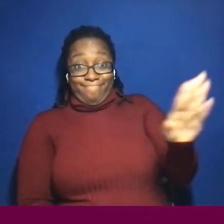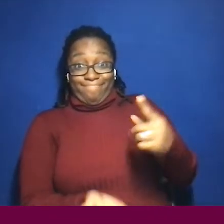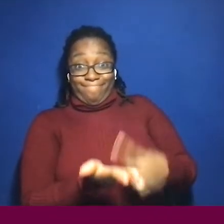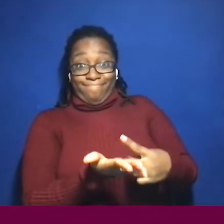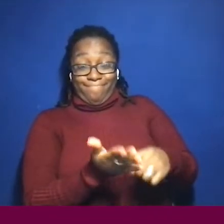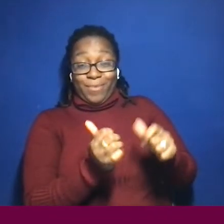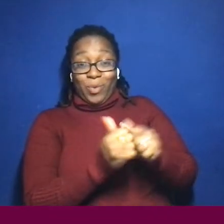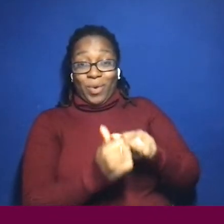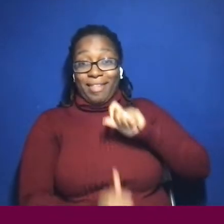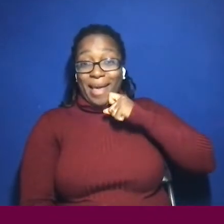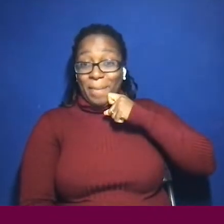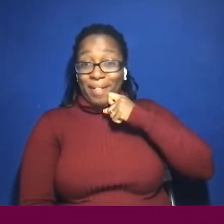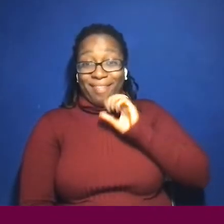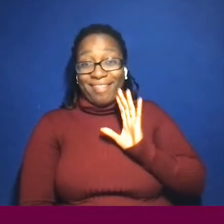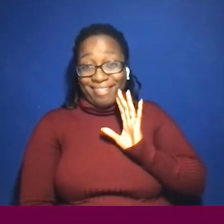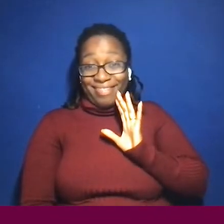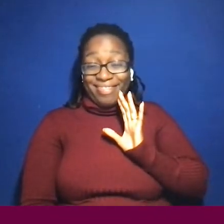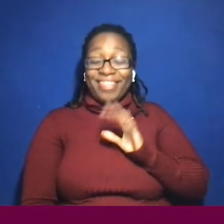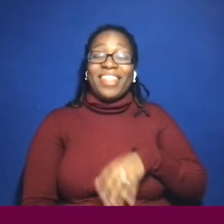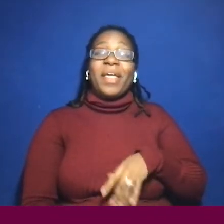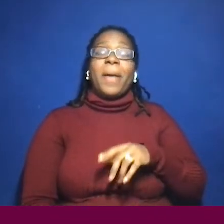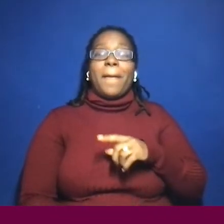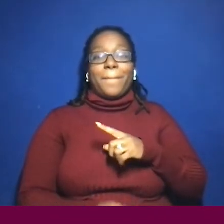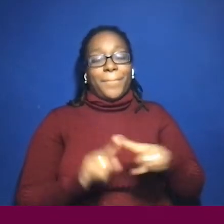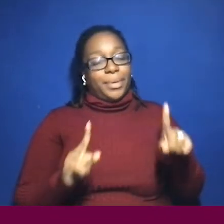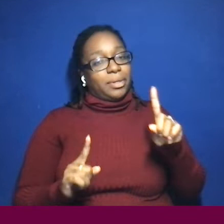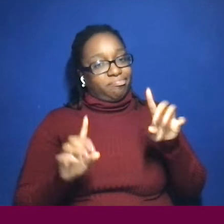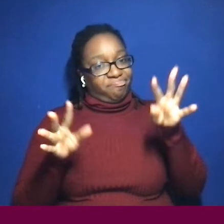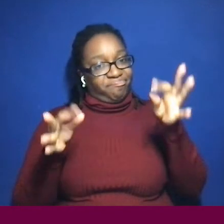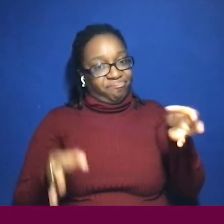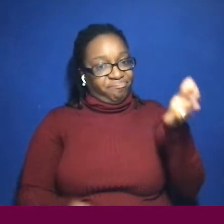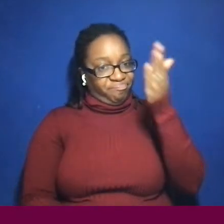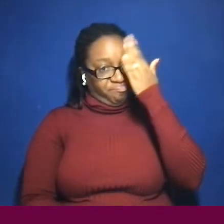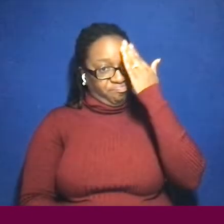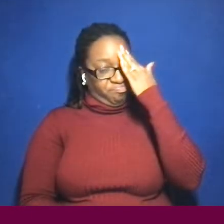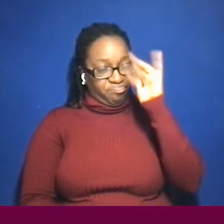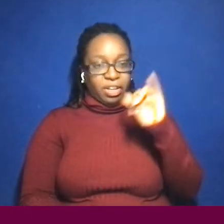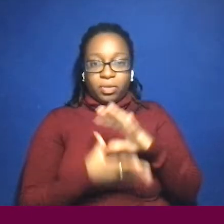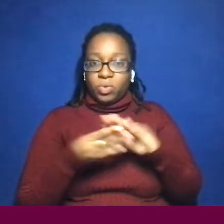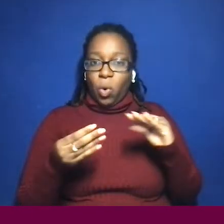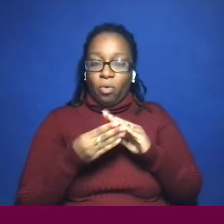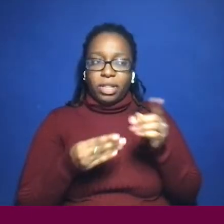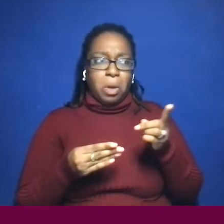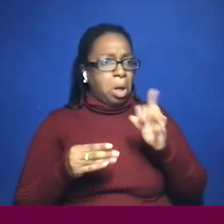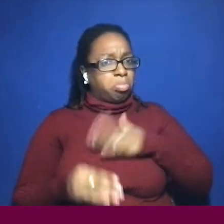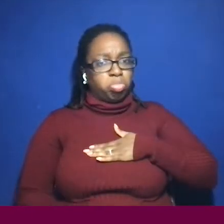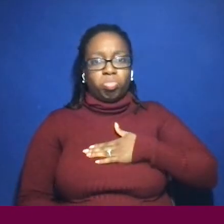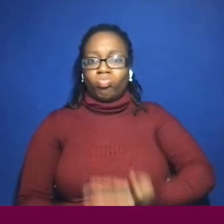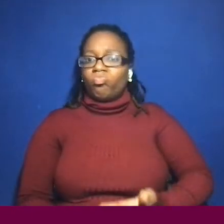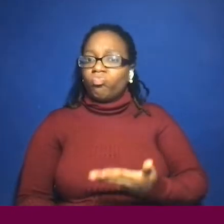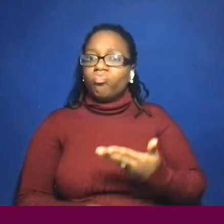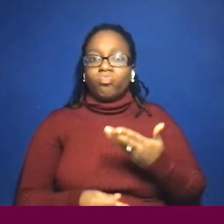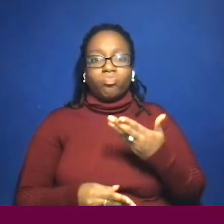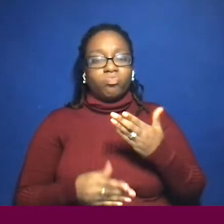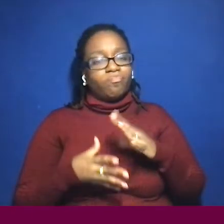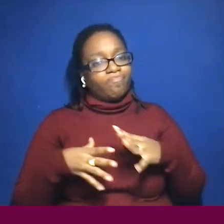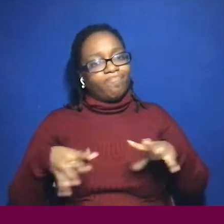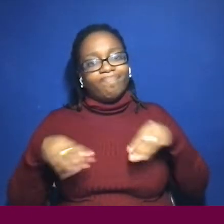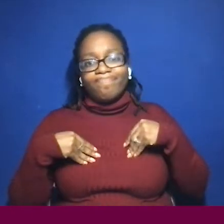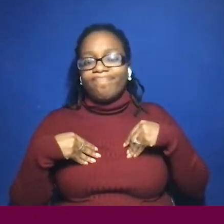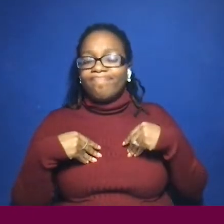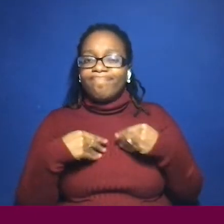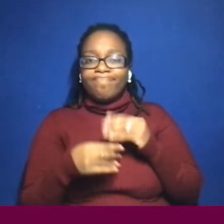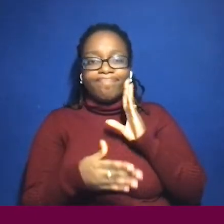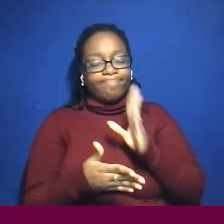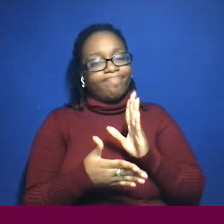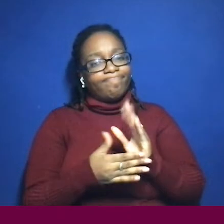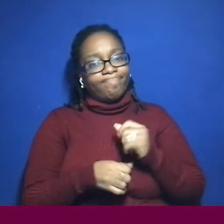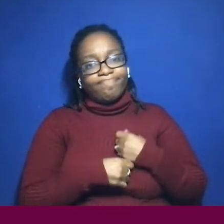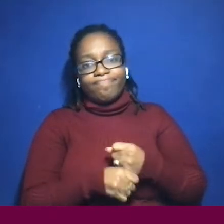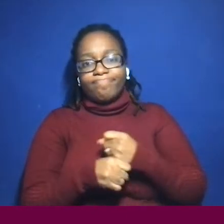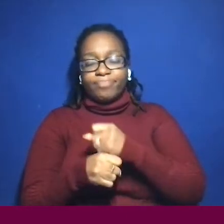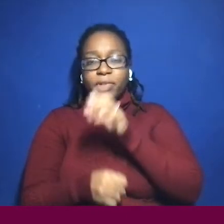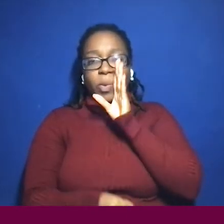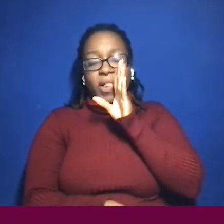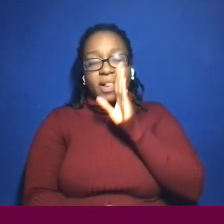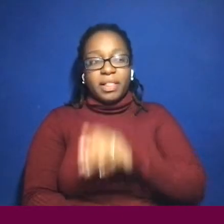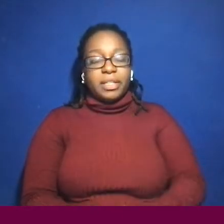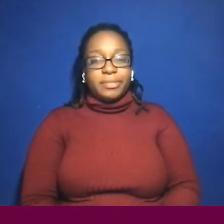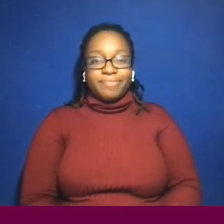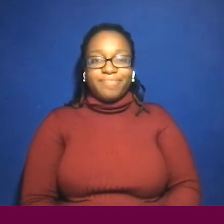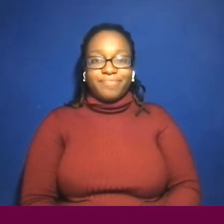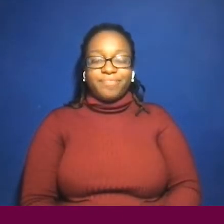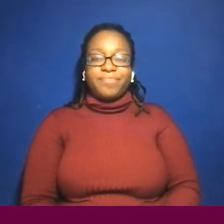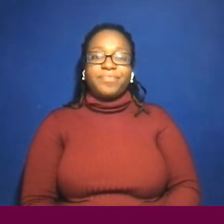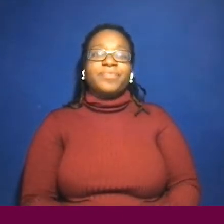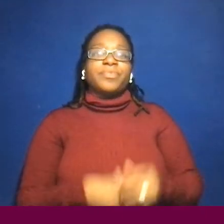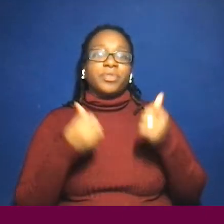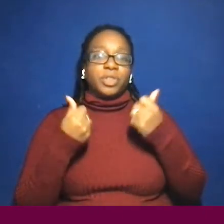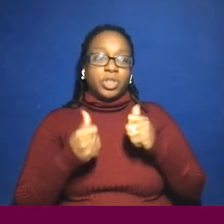But I know that they really embraced the storytelling in it that tried to honor the real